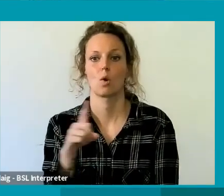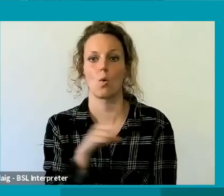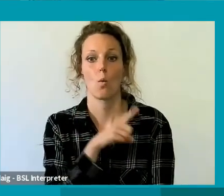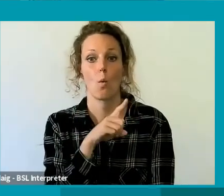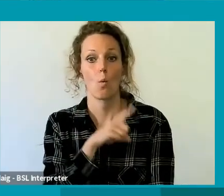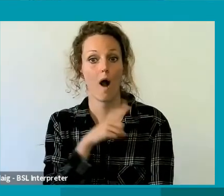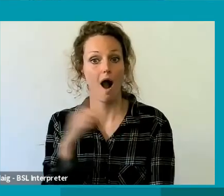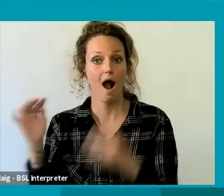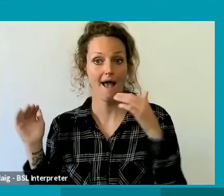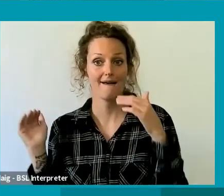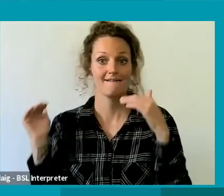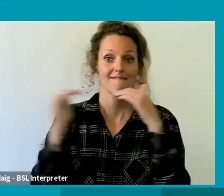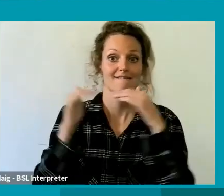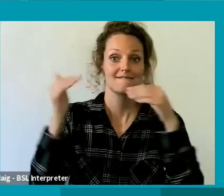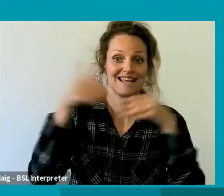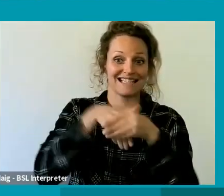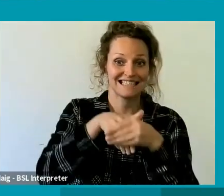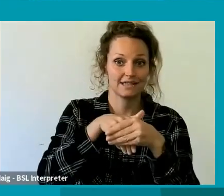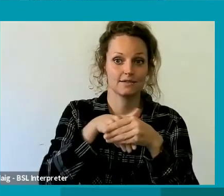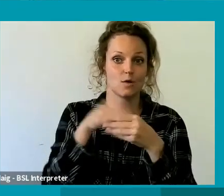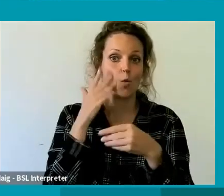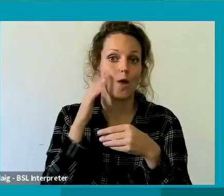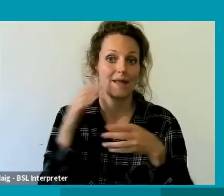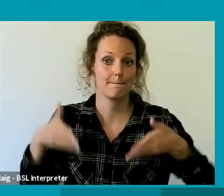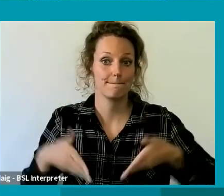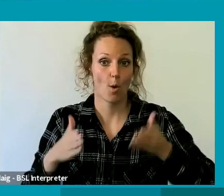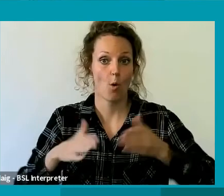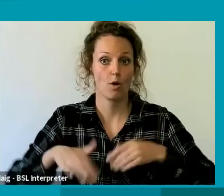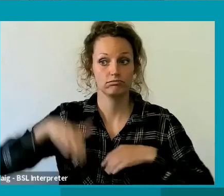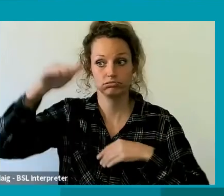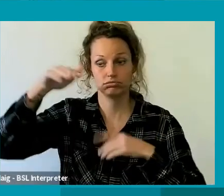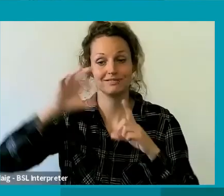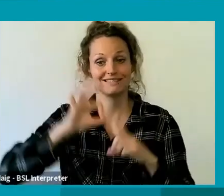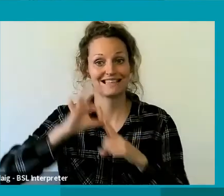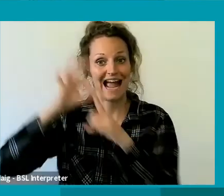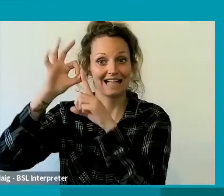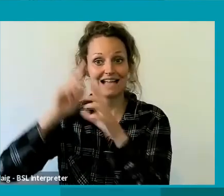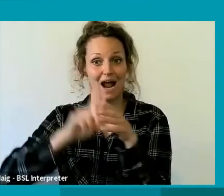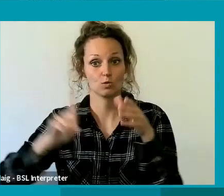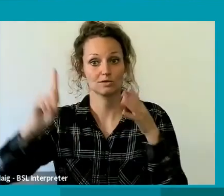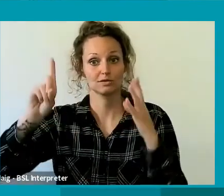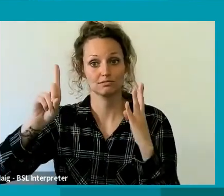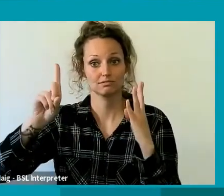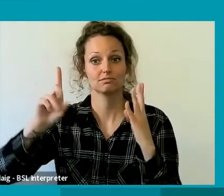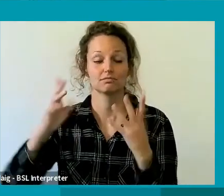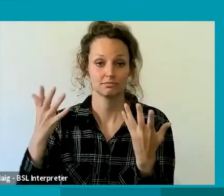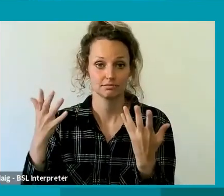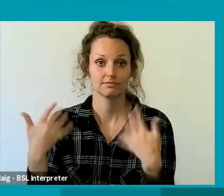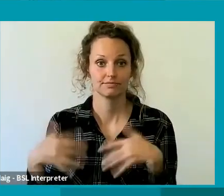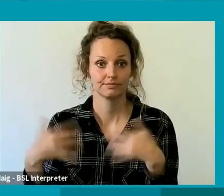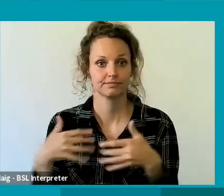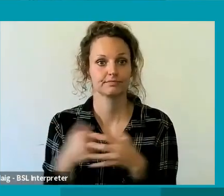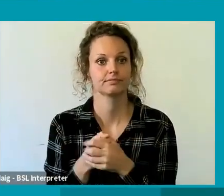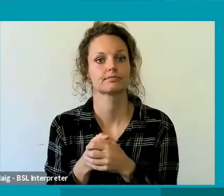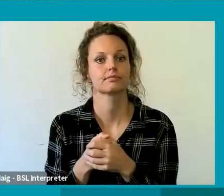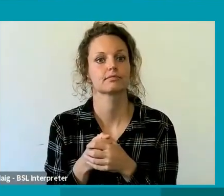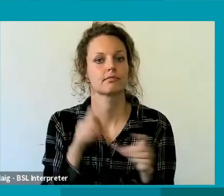out is a fabulous little article. It actually takes you through some activities and how to start crafting your personal brand.